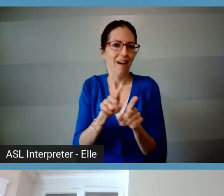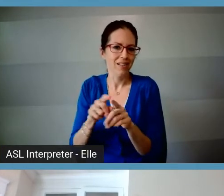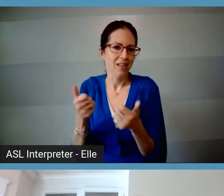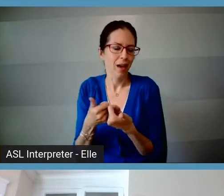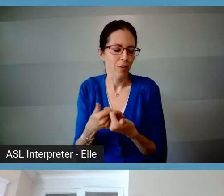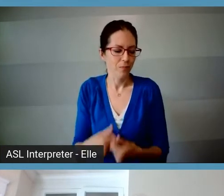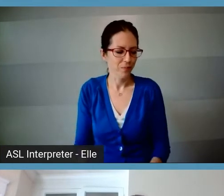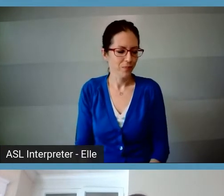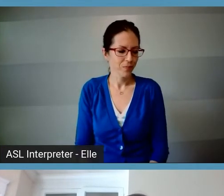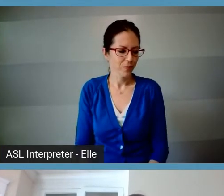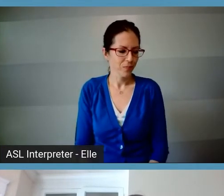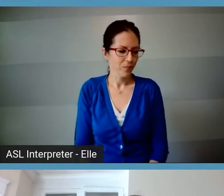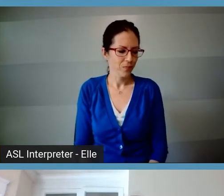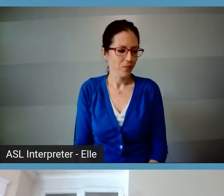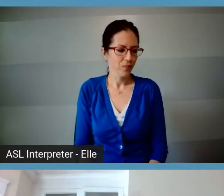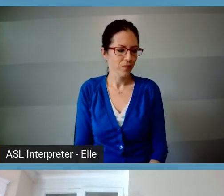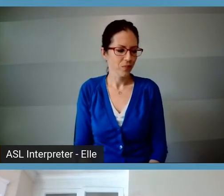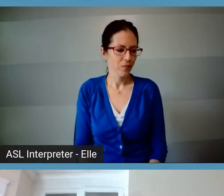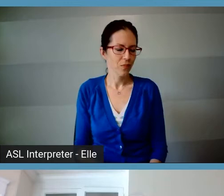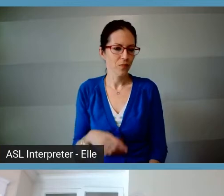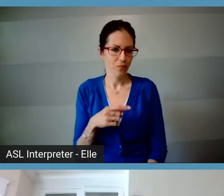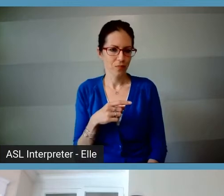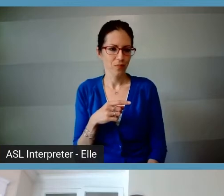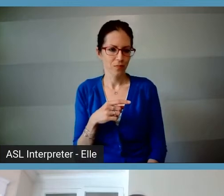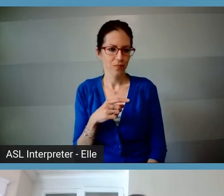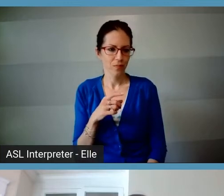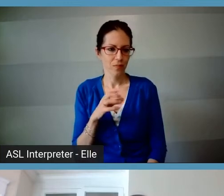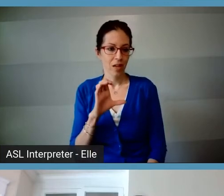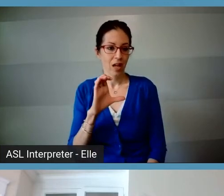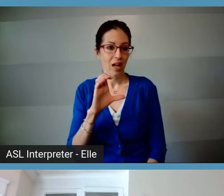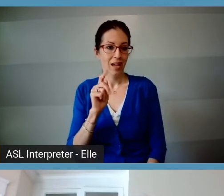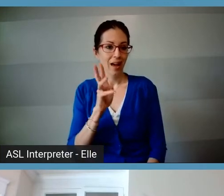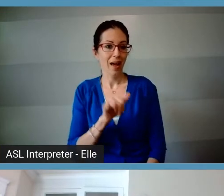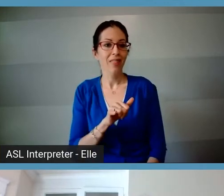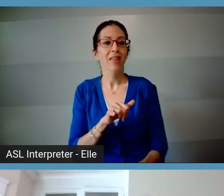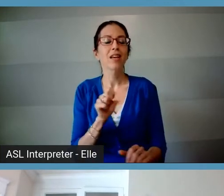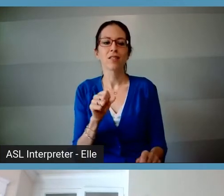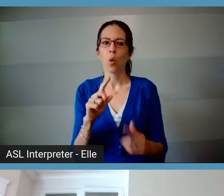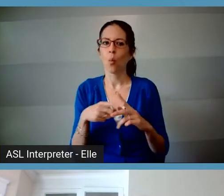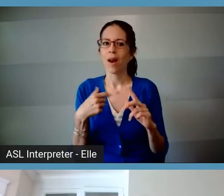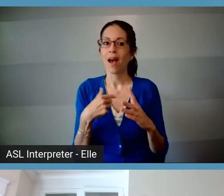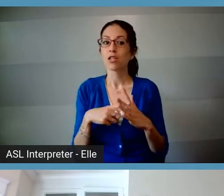I think personally when I started there was some assumption other people will handle behind